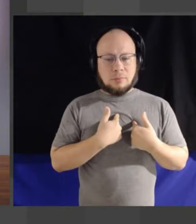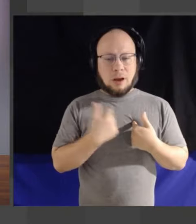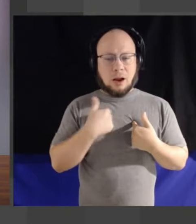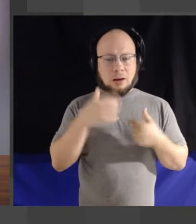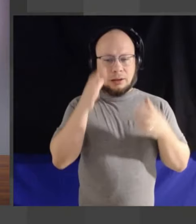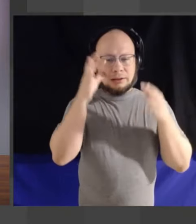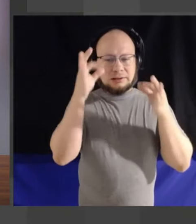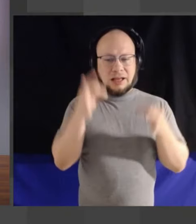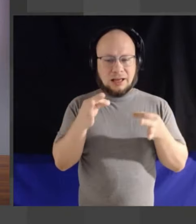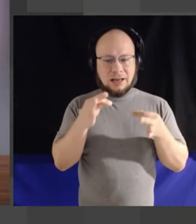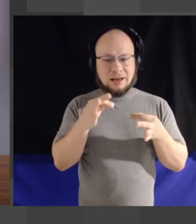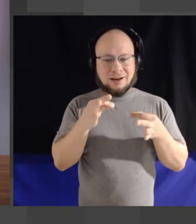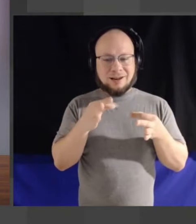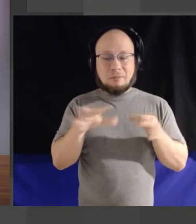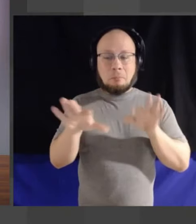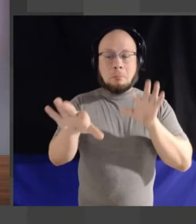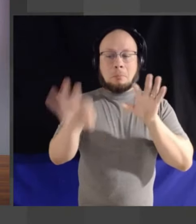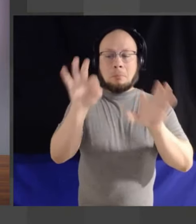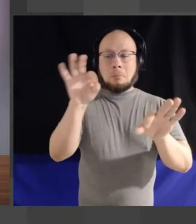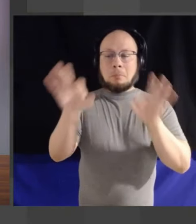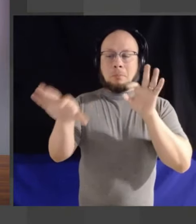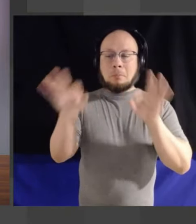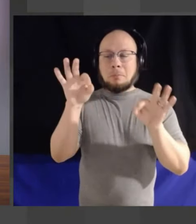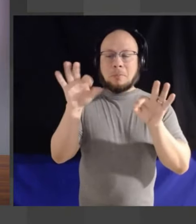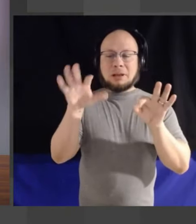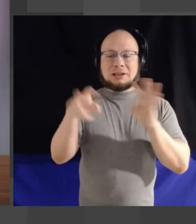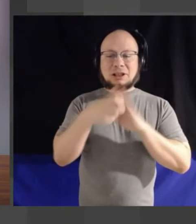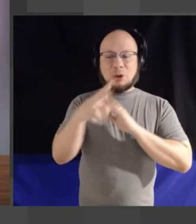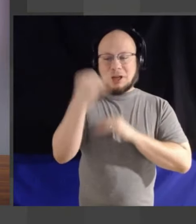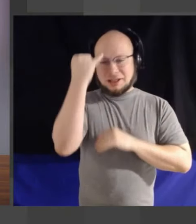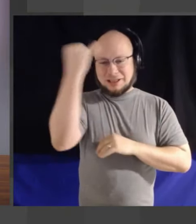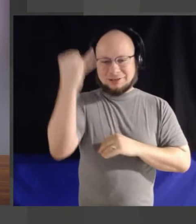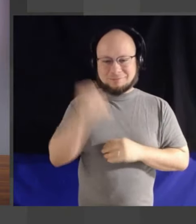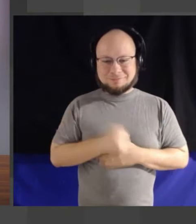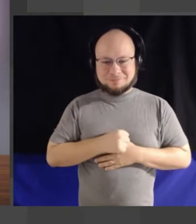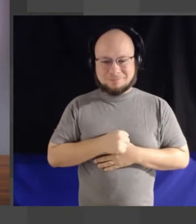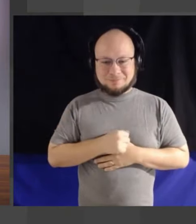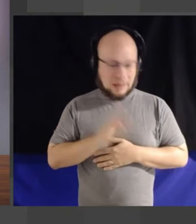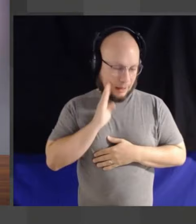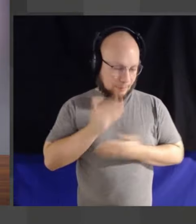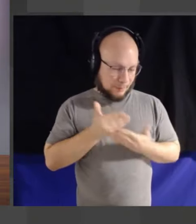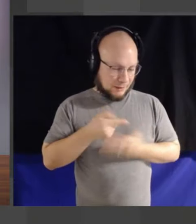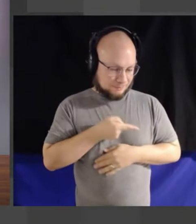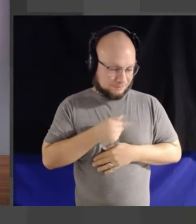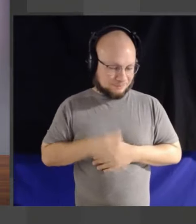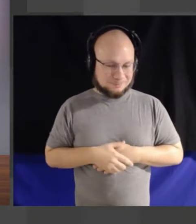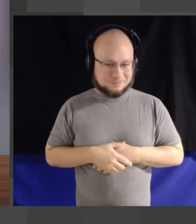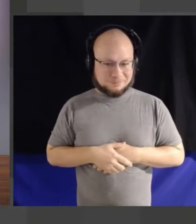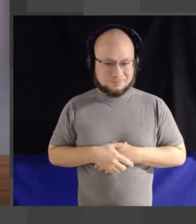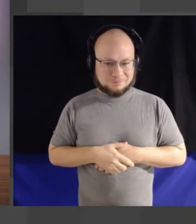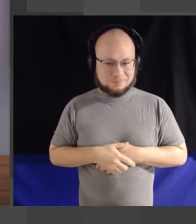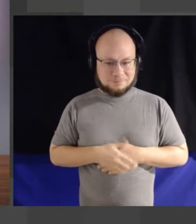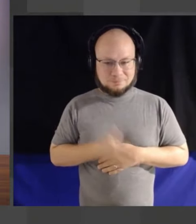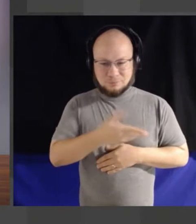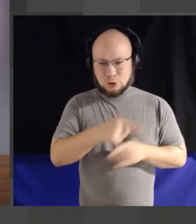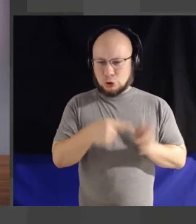THE YEARS. SO I DECIDED TO MAKE MY OWN VERSIONS.